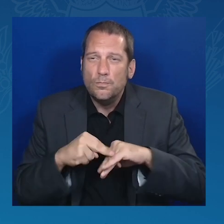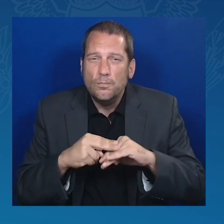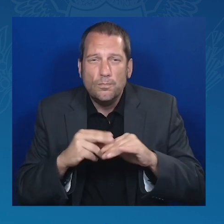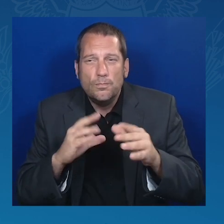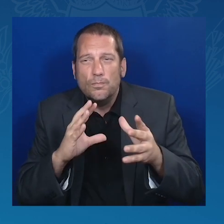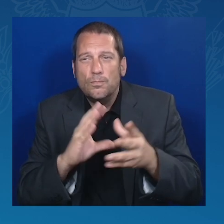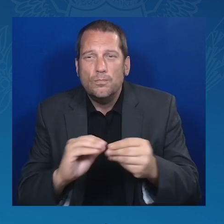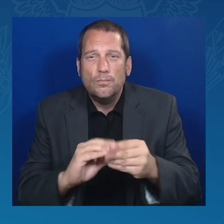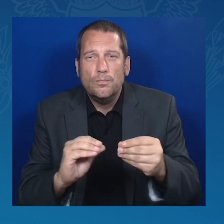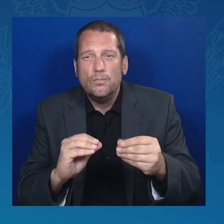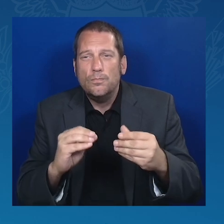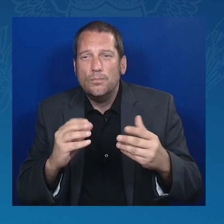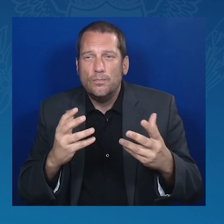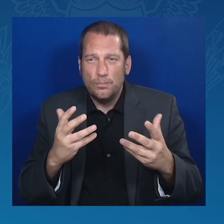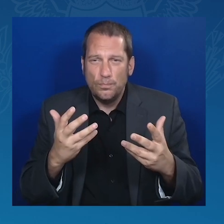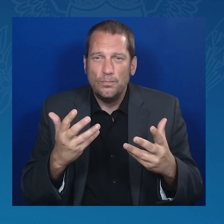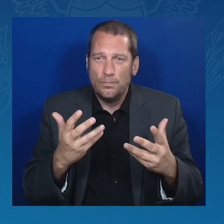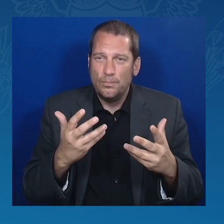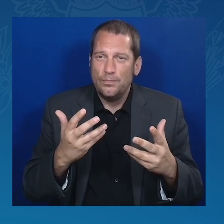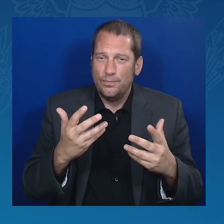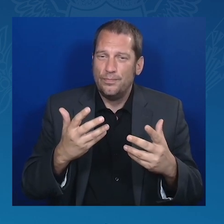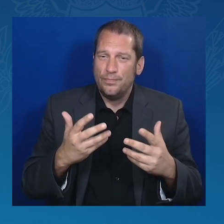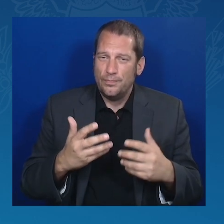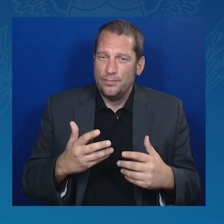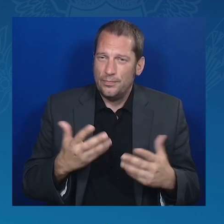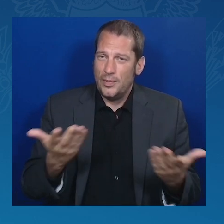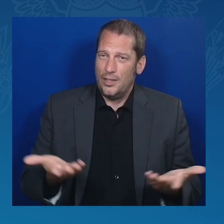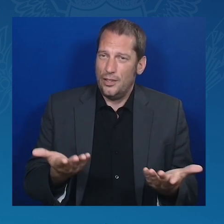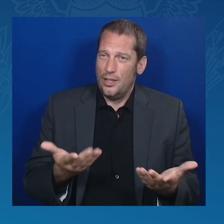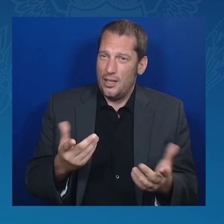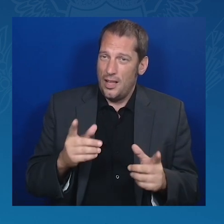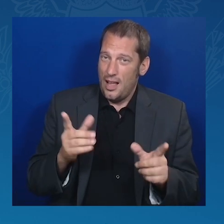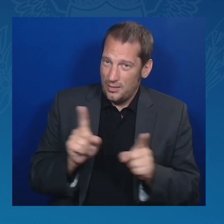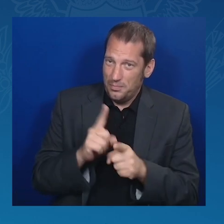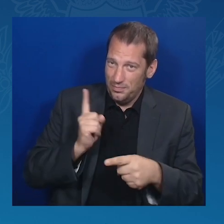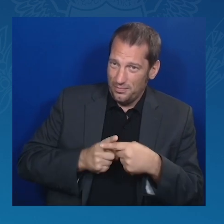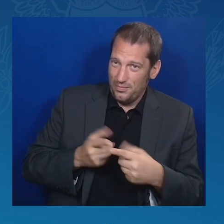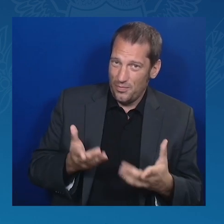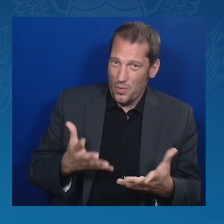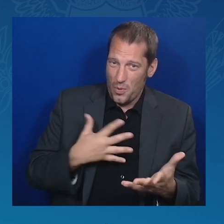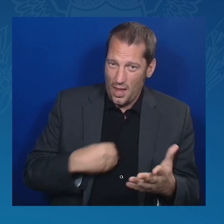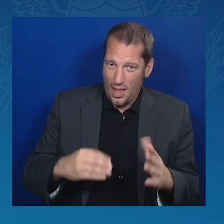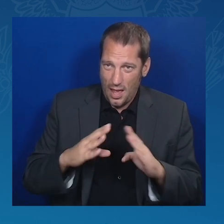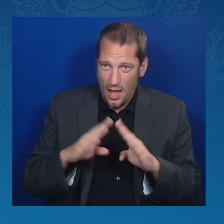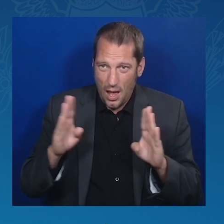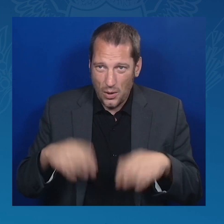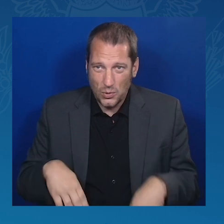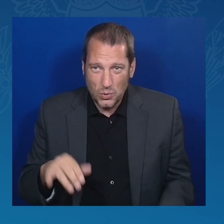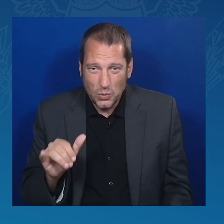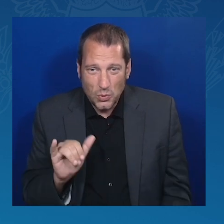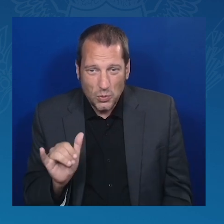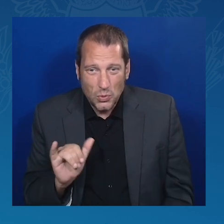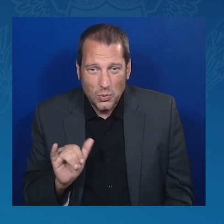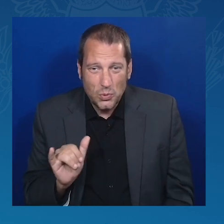having this conversation and being willing to talk about your personal experiences, as I told you earlier,